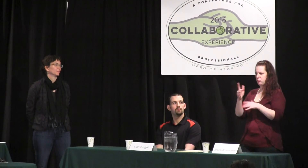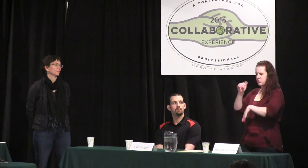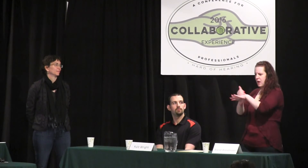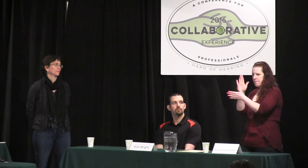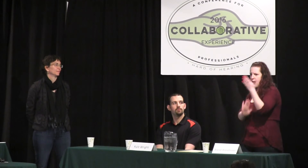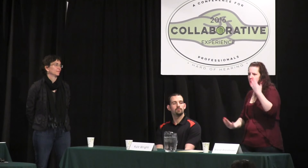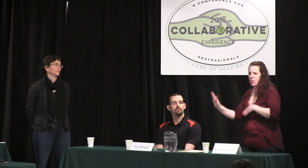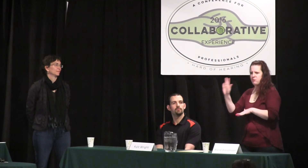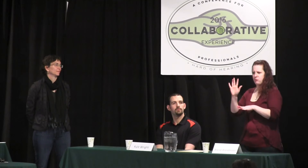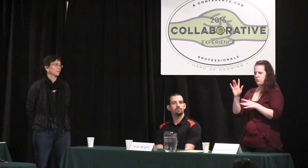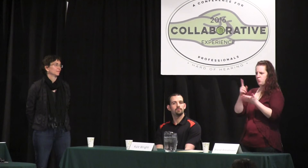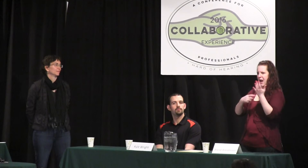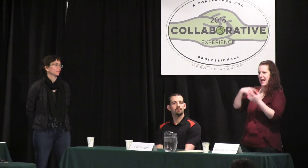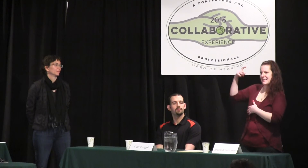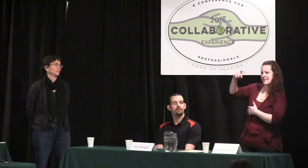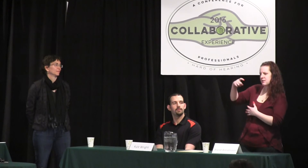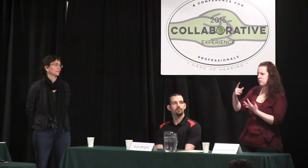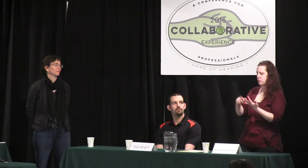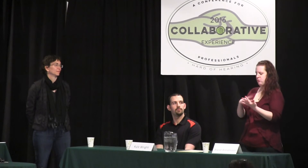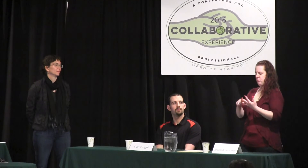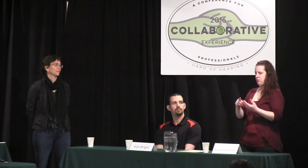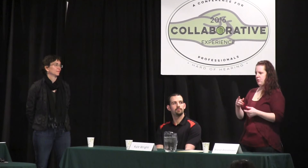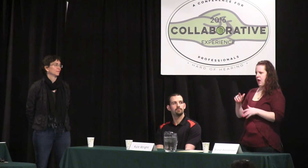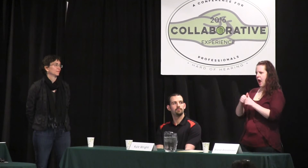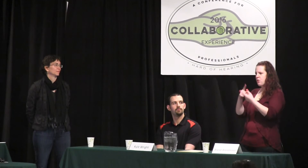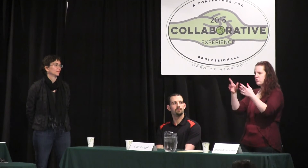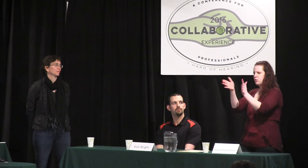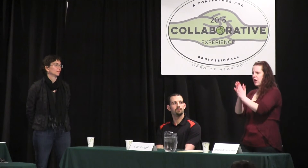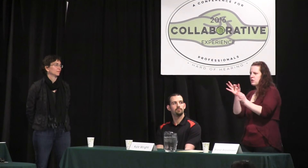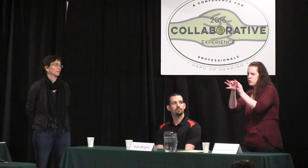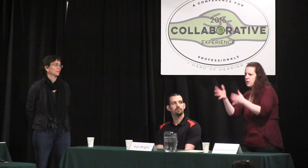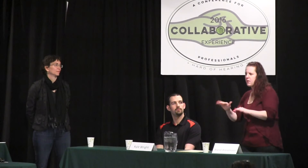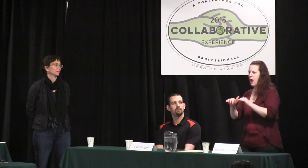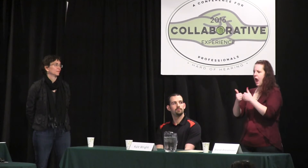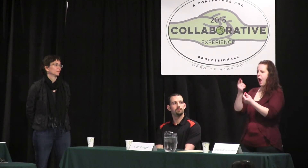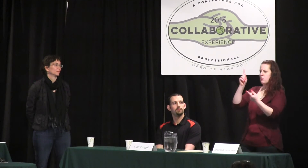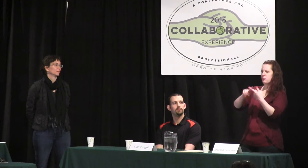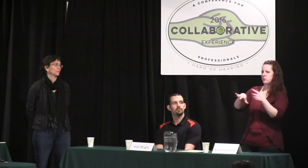at the same time, and so they really taught me how to set things up for college and what I needed to be successful there